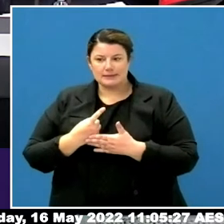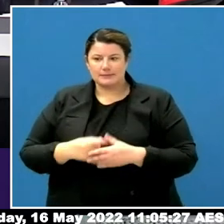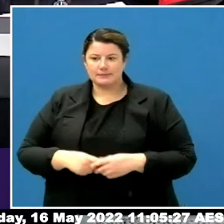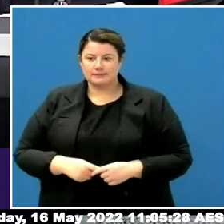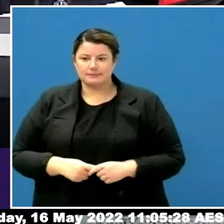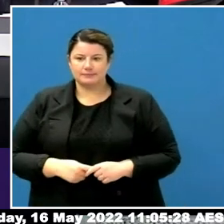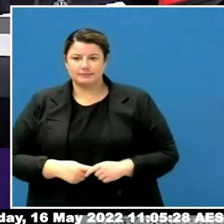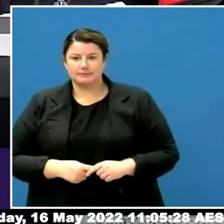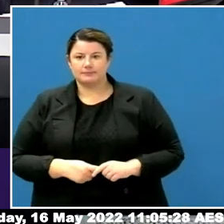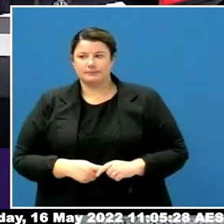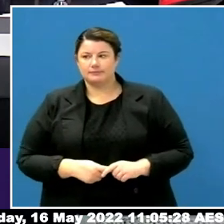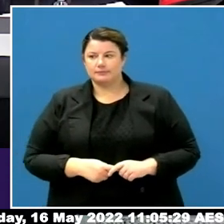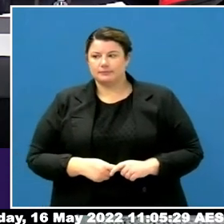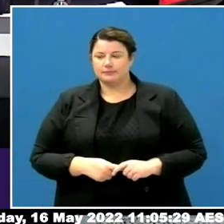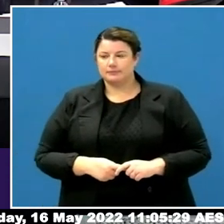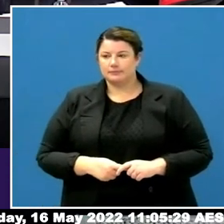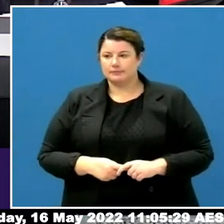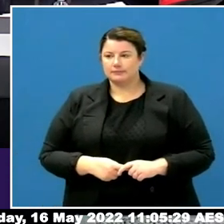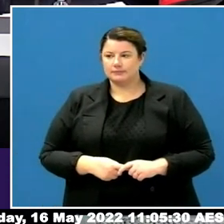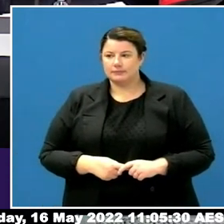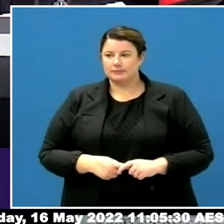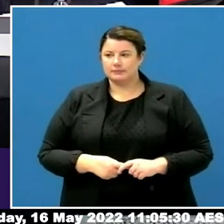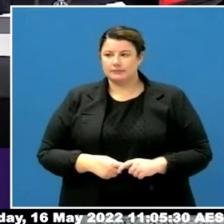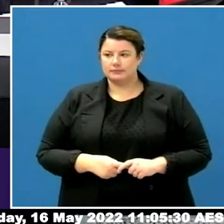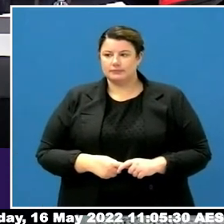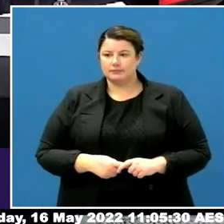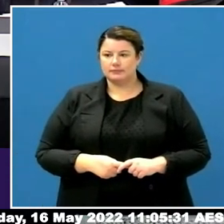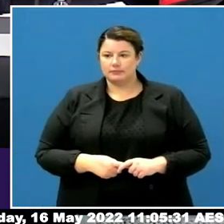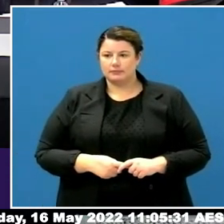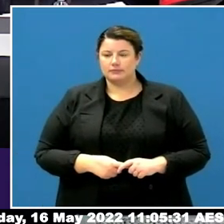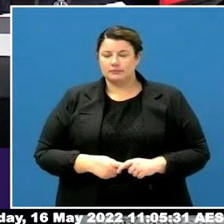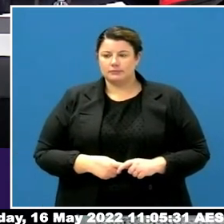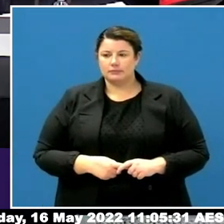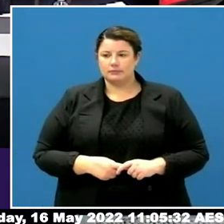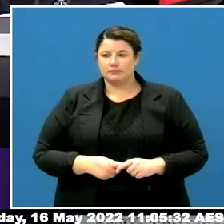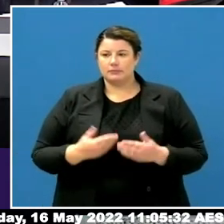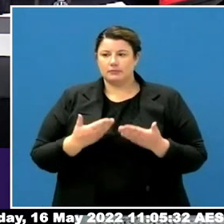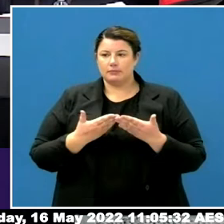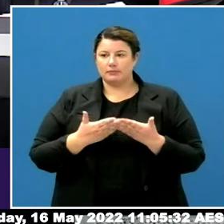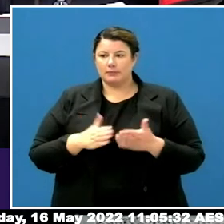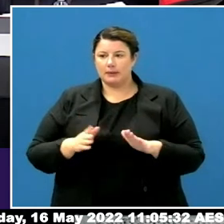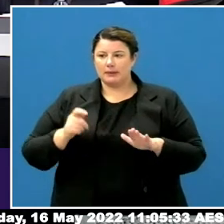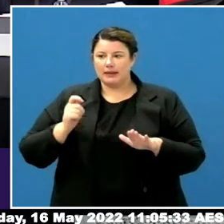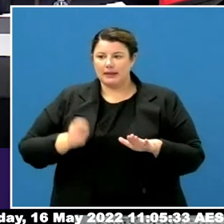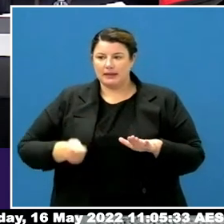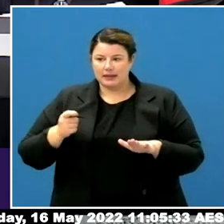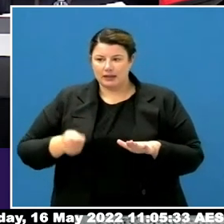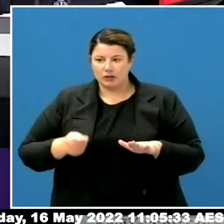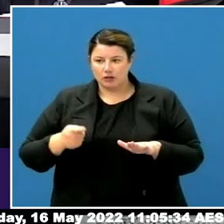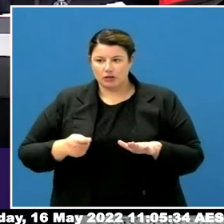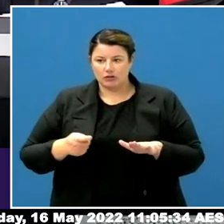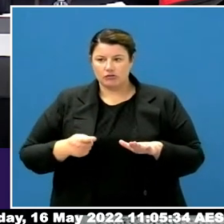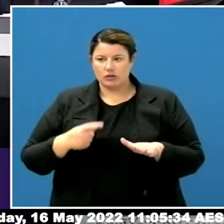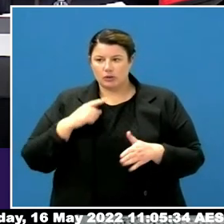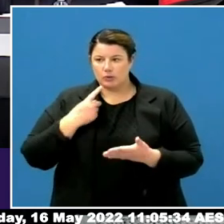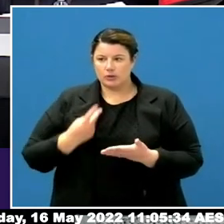This Royal Commission, the practice we have adopted at Public hearings is that when we adjourn the Commissioners are able to do so, stand and give a little bow.